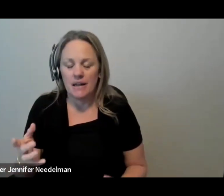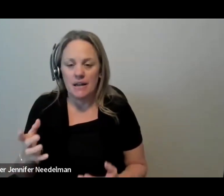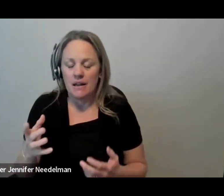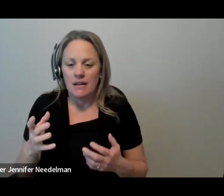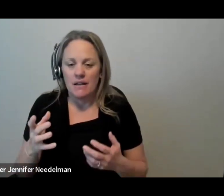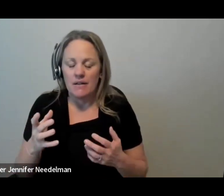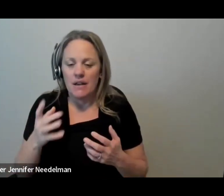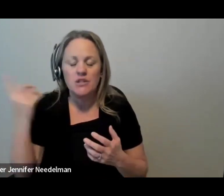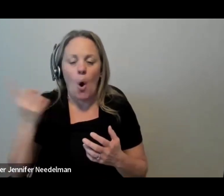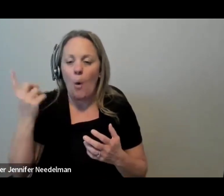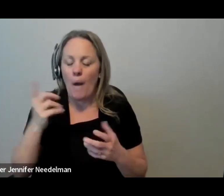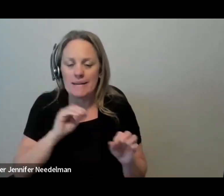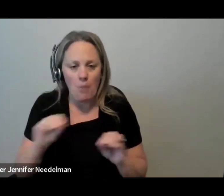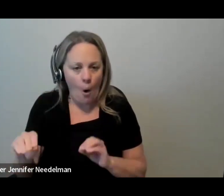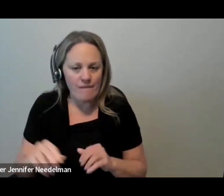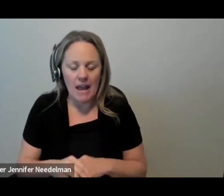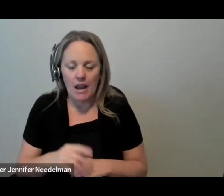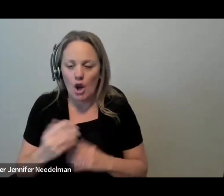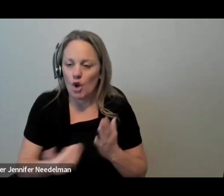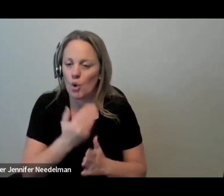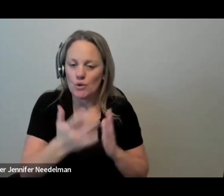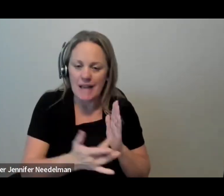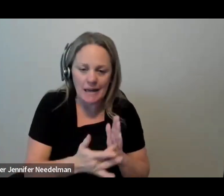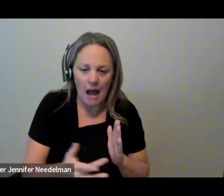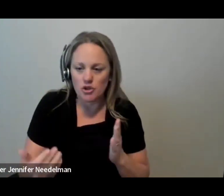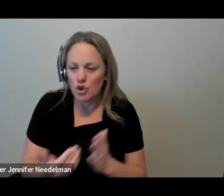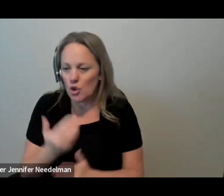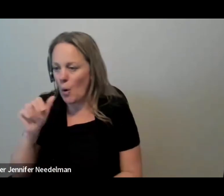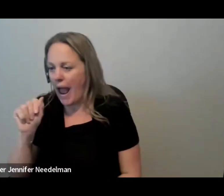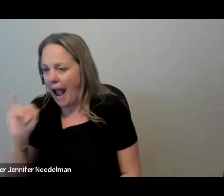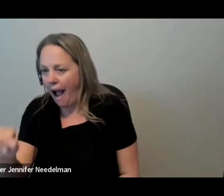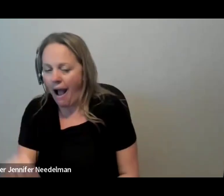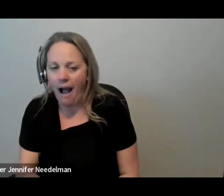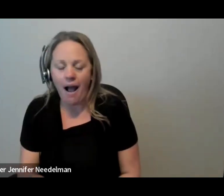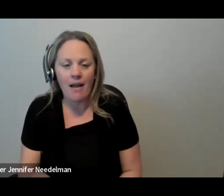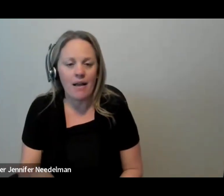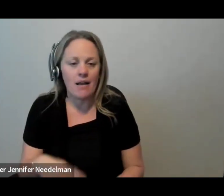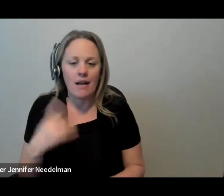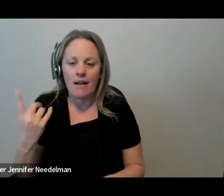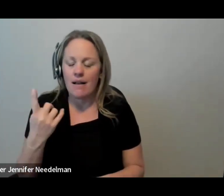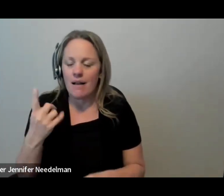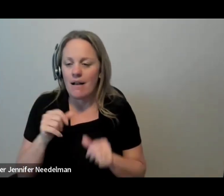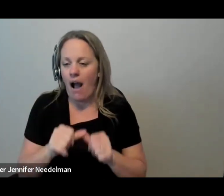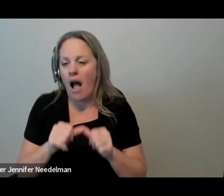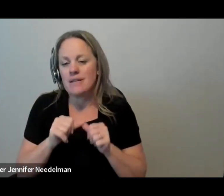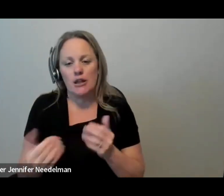there's new technology, new innovation, new AI. And, and so if you're looking for a career